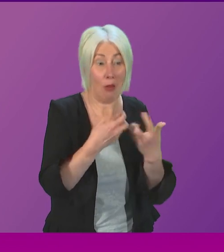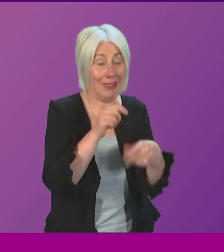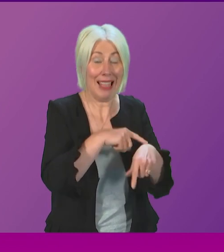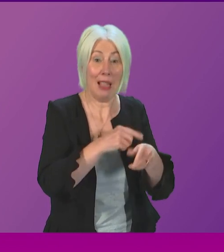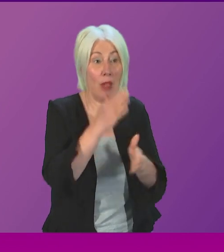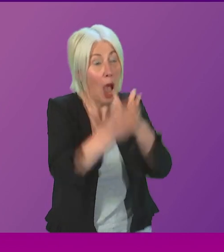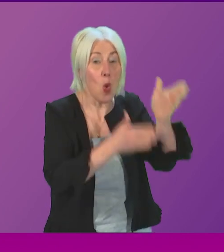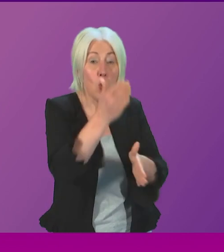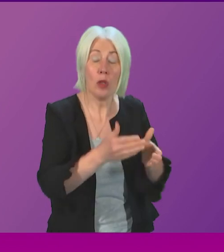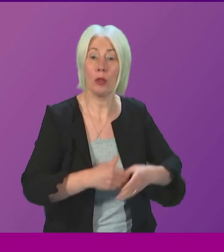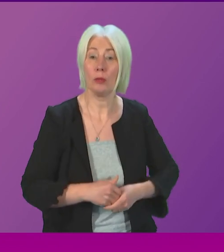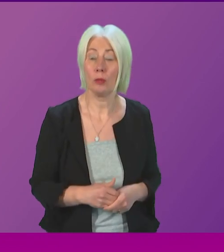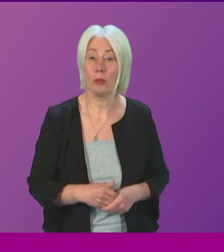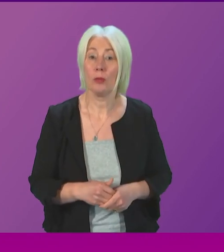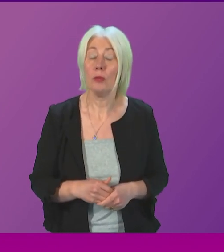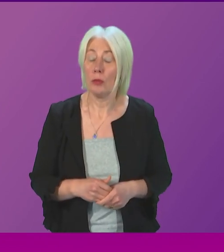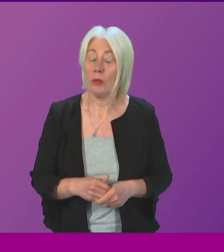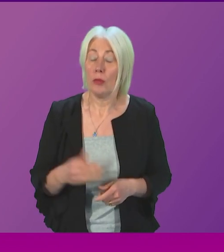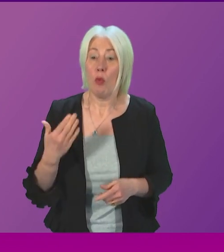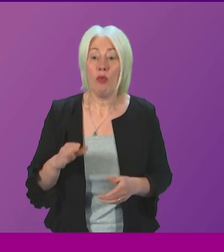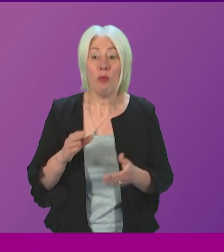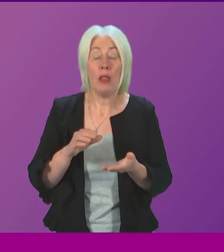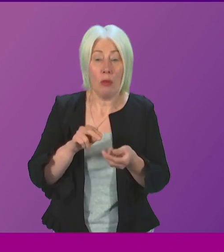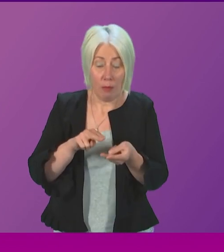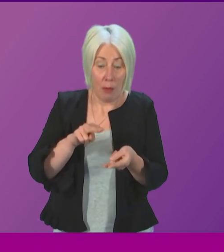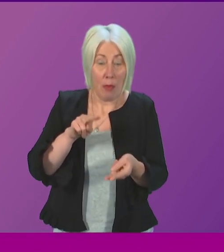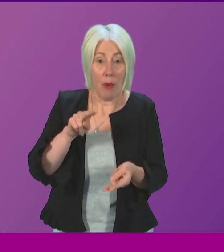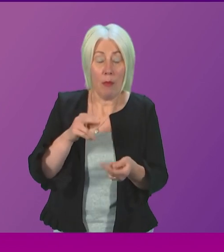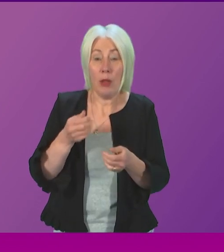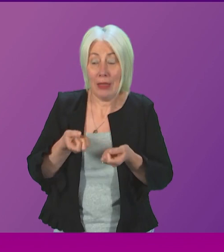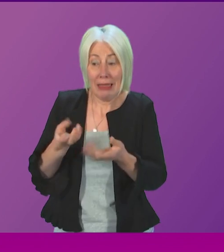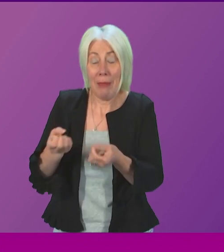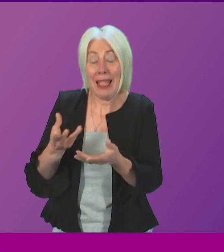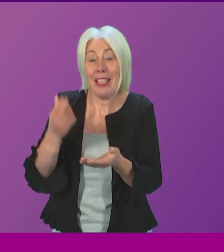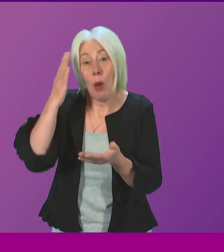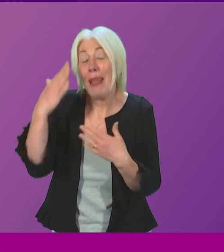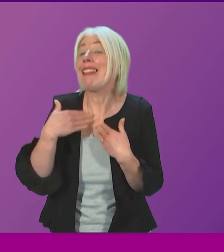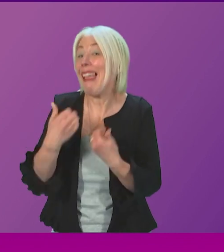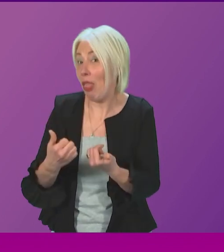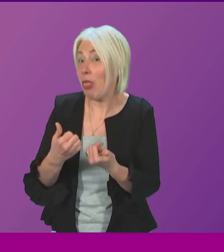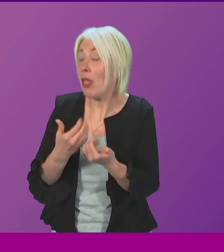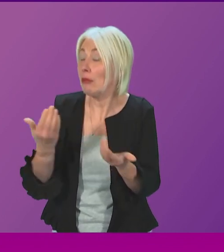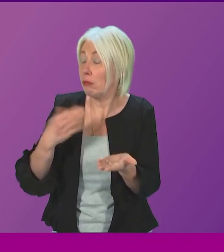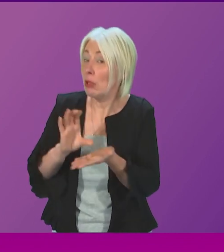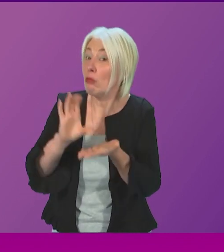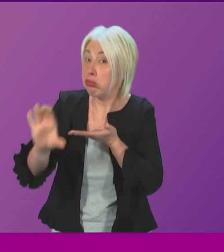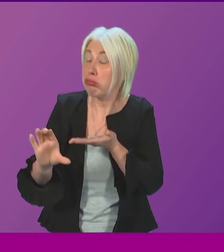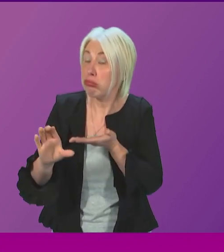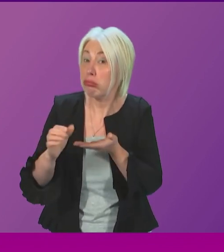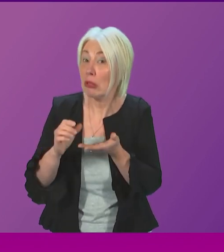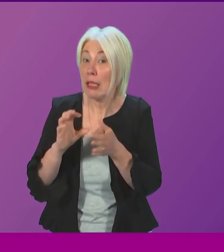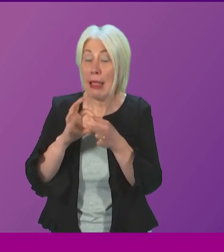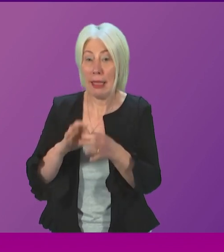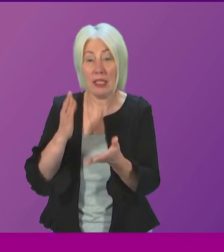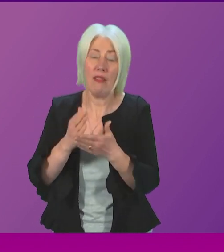Over the years, the Government has increased our spend on mental health considerably.